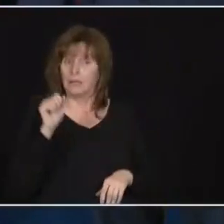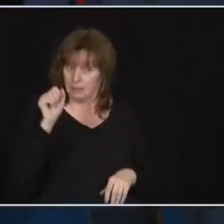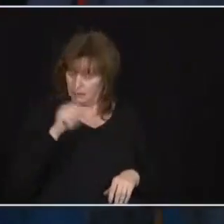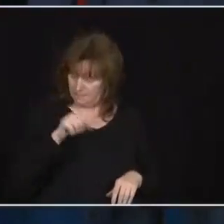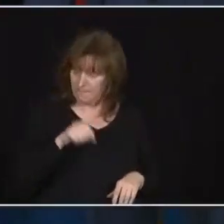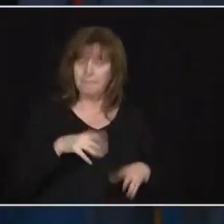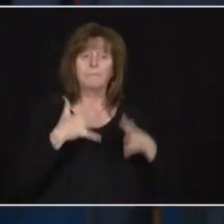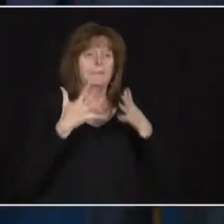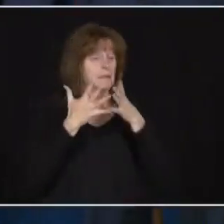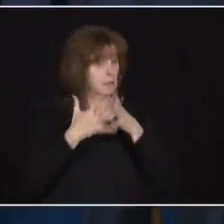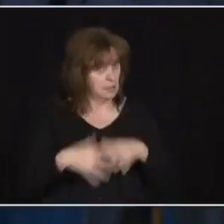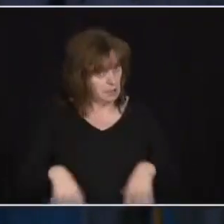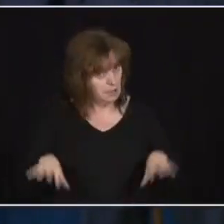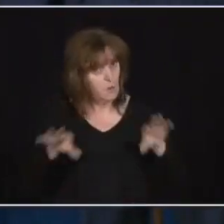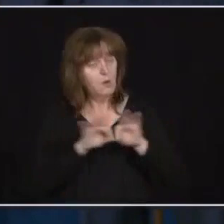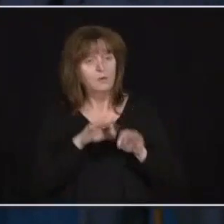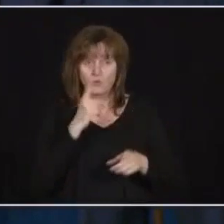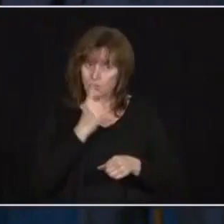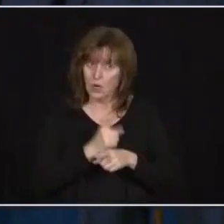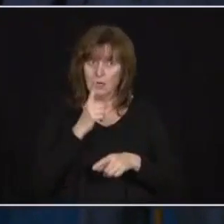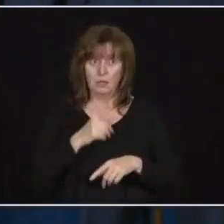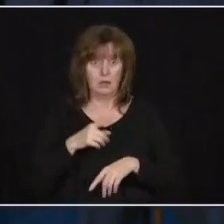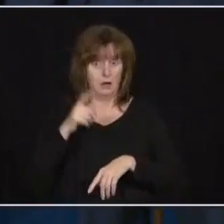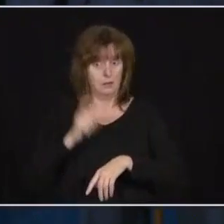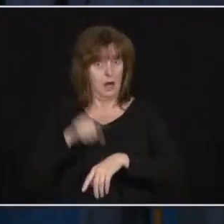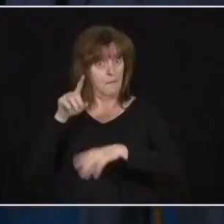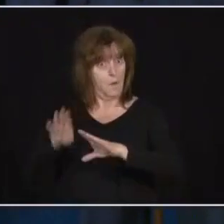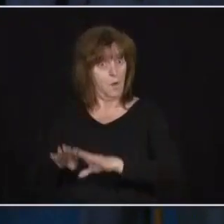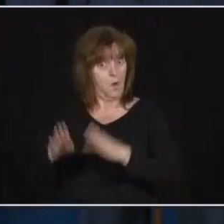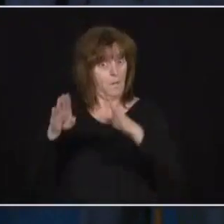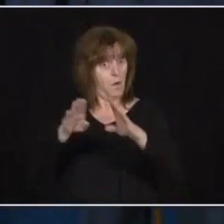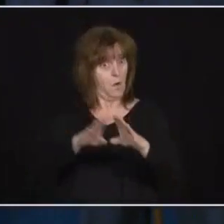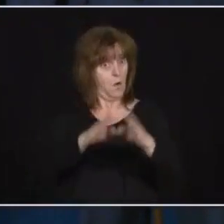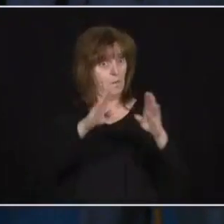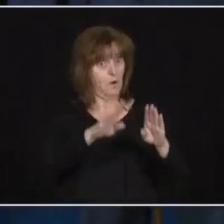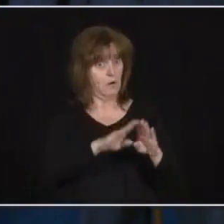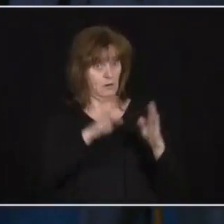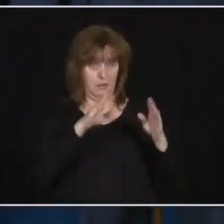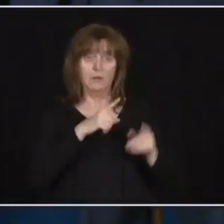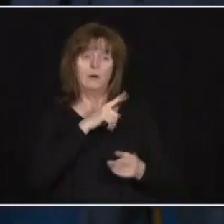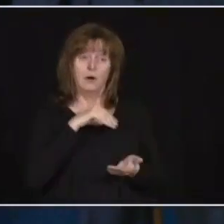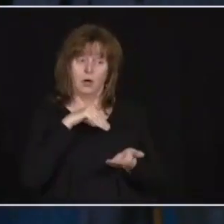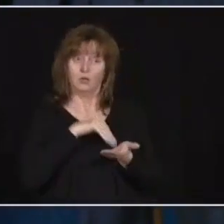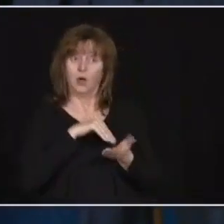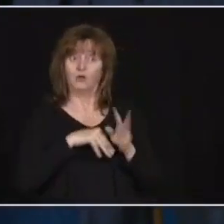Have you considered doing that? Will you push for that type of thing?